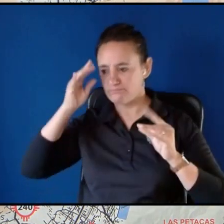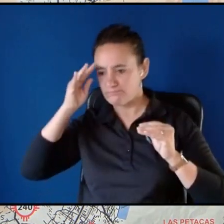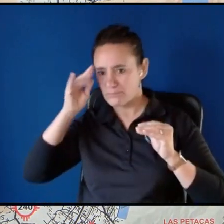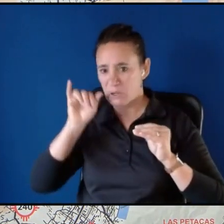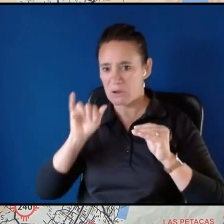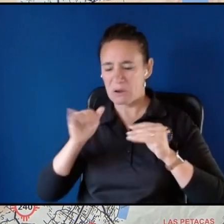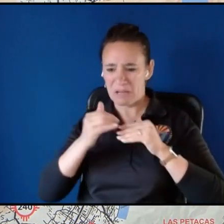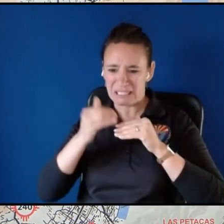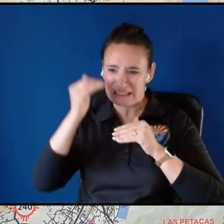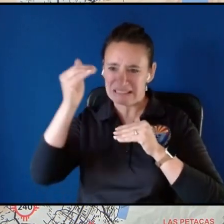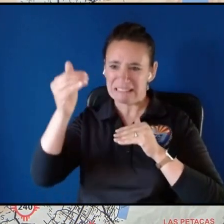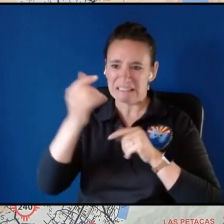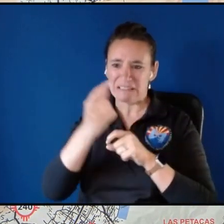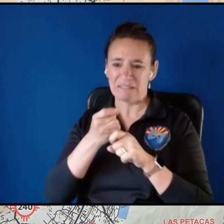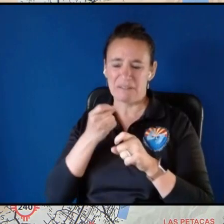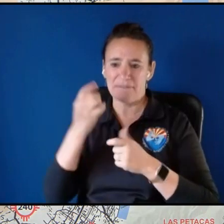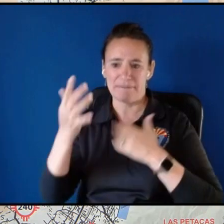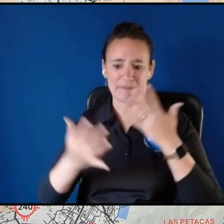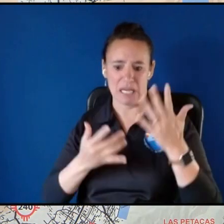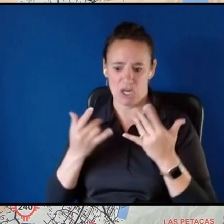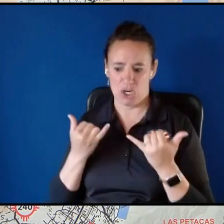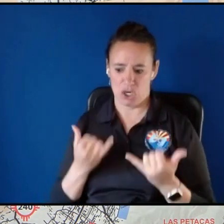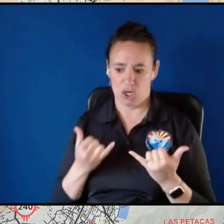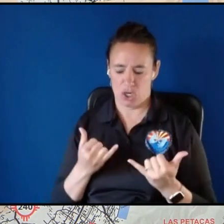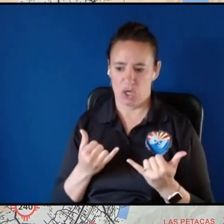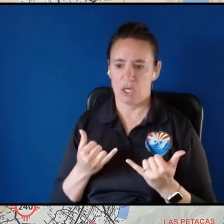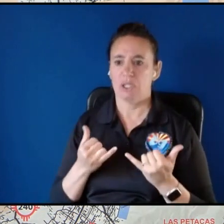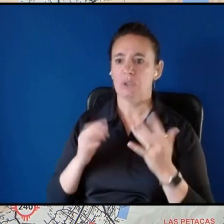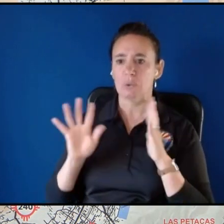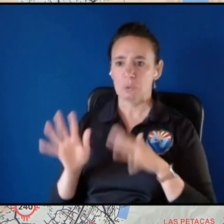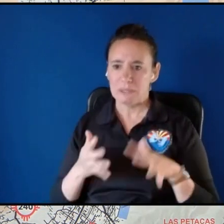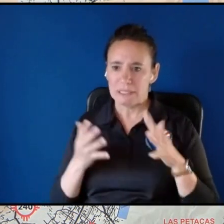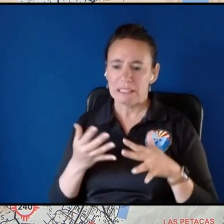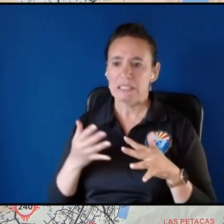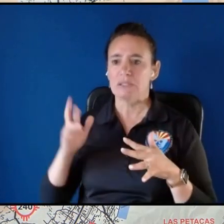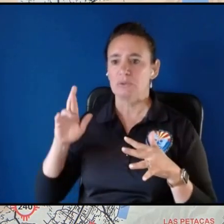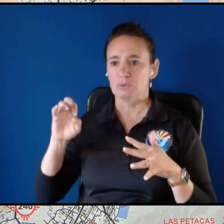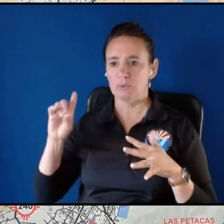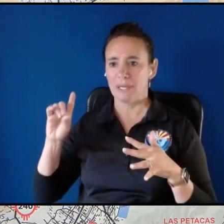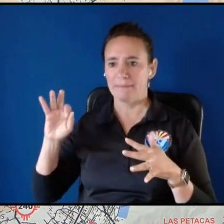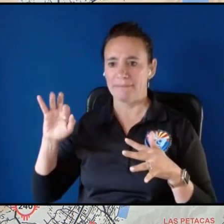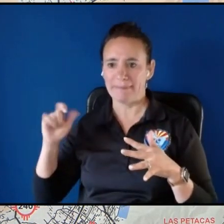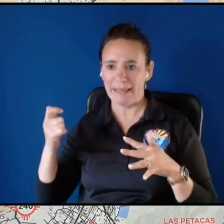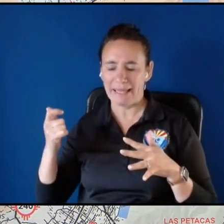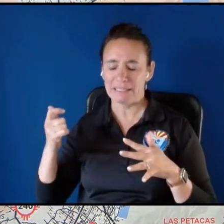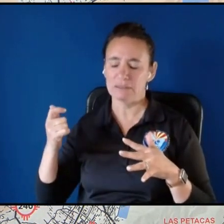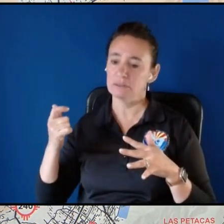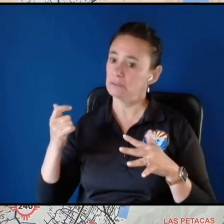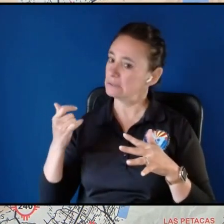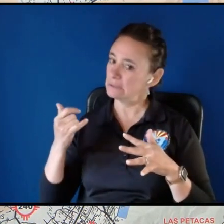and under the current conditions, Red Flag, as I mentioned, that perhaps continuing that work was a bit too much risk until